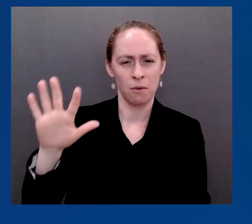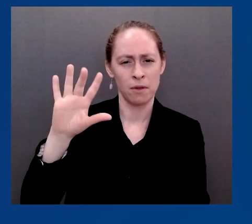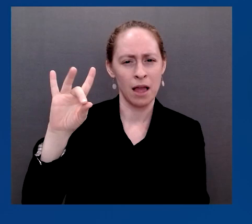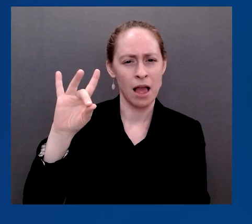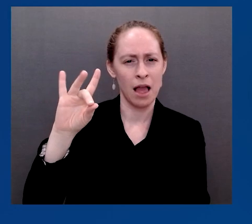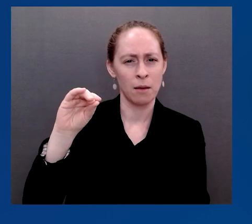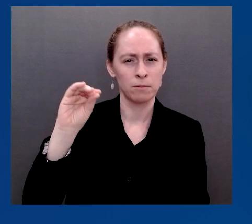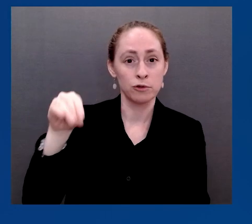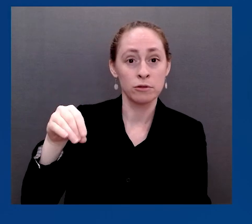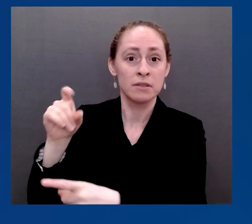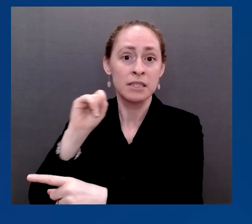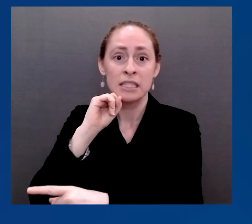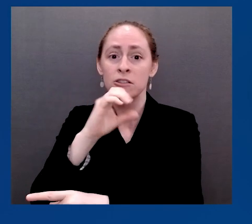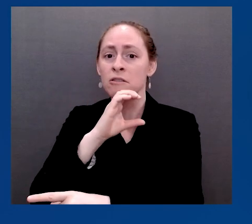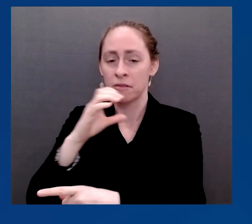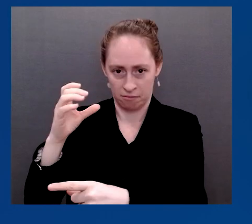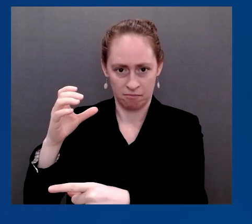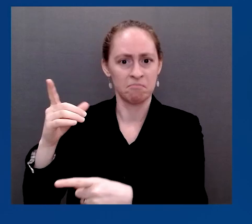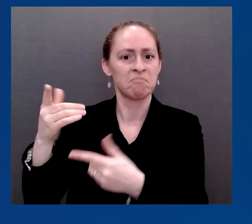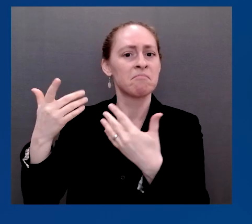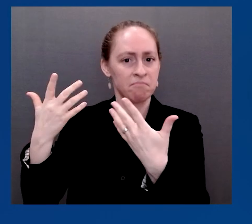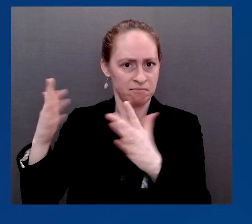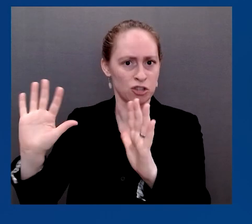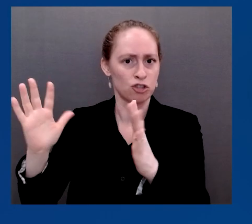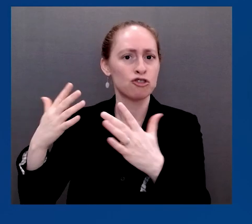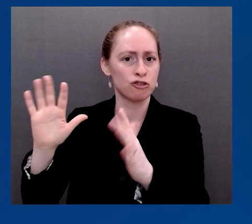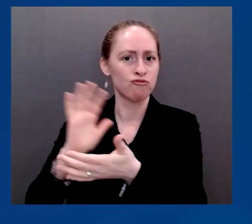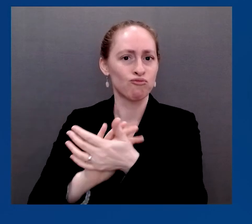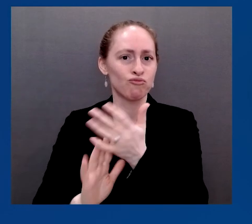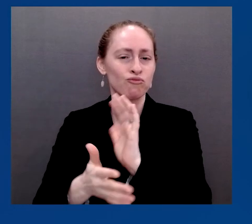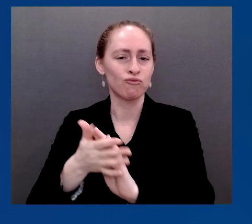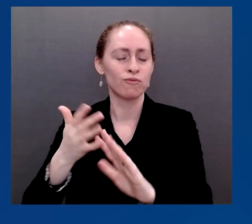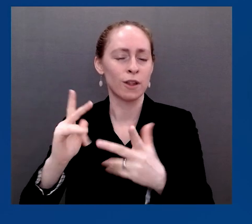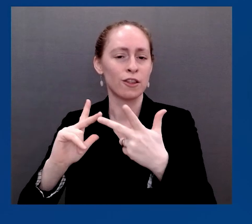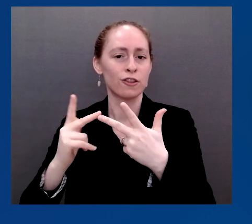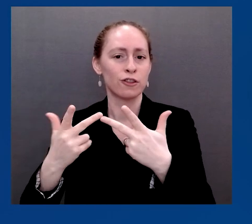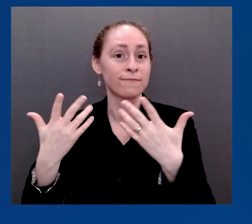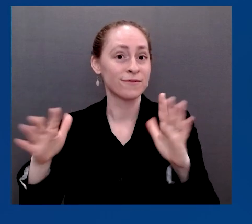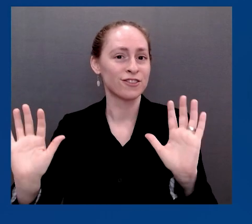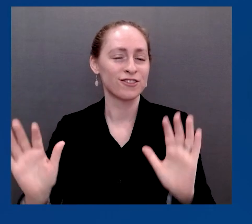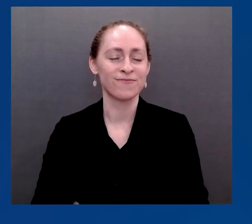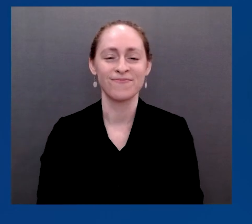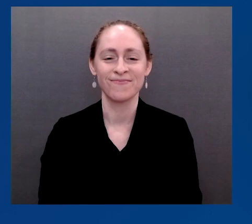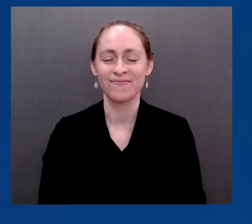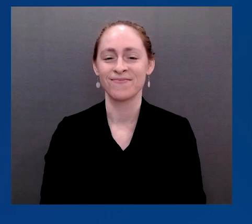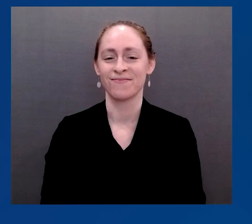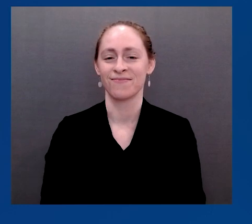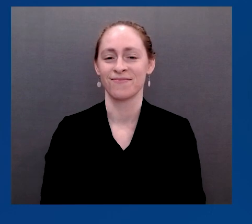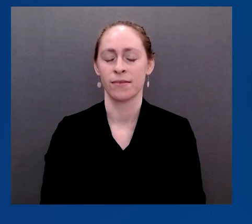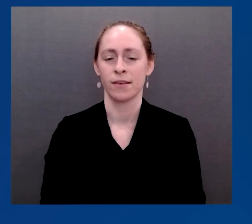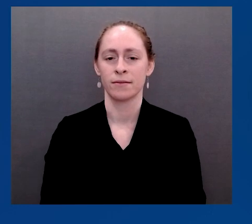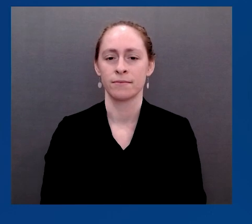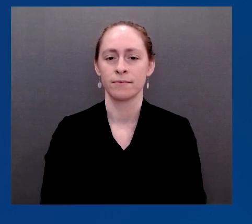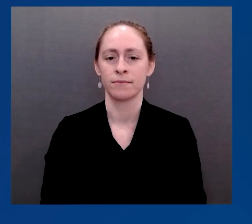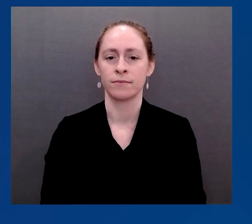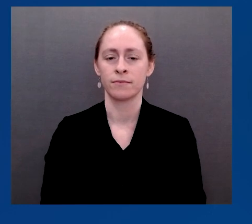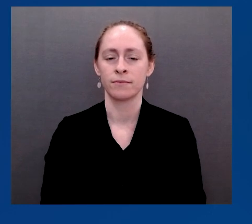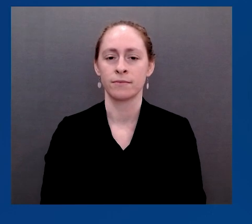CDC's survey results are consistent with the Kaiser Family Foundation survey which shows 70 percent of eligible adults